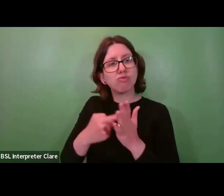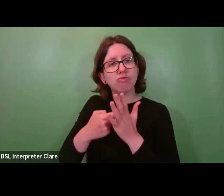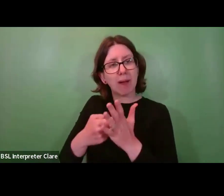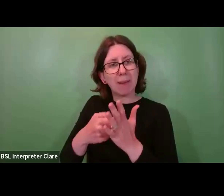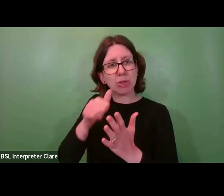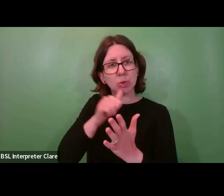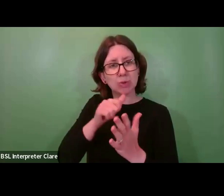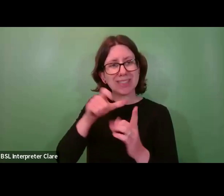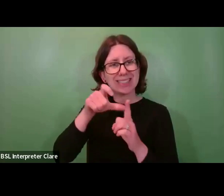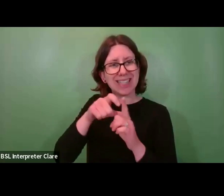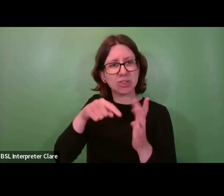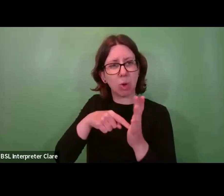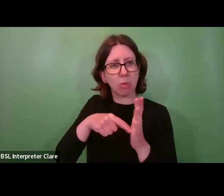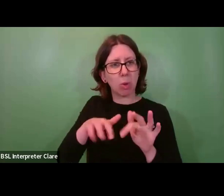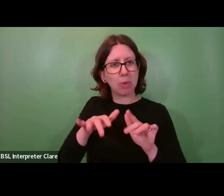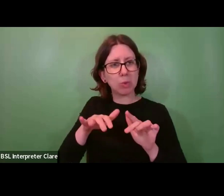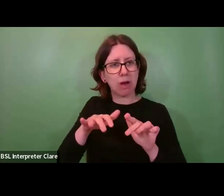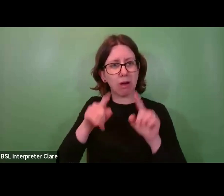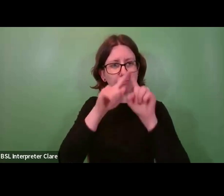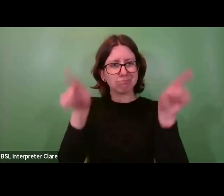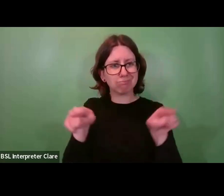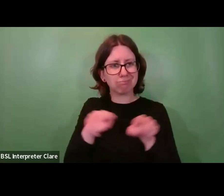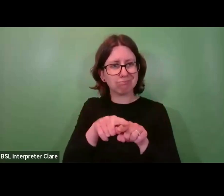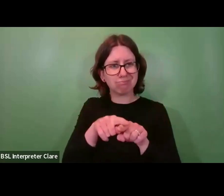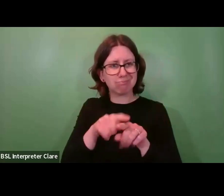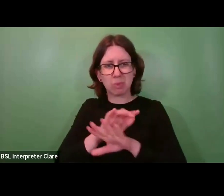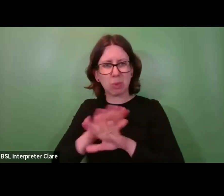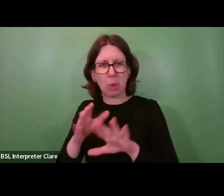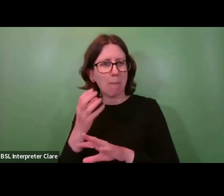desktop computer rather than a mobile or a tablet if you are